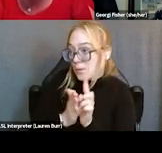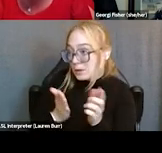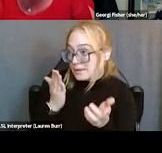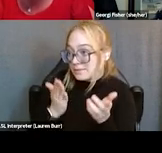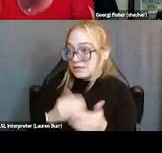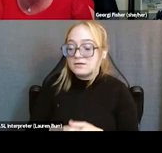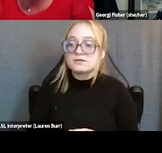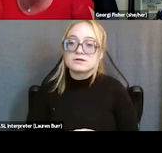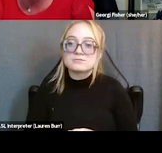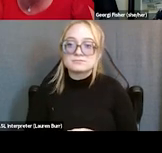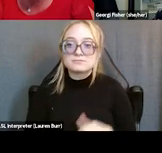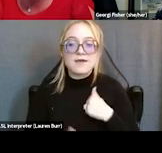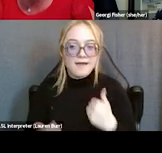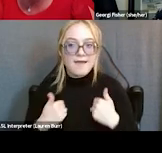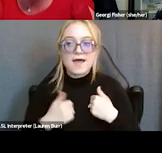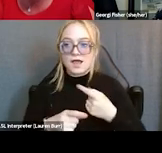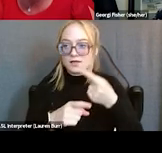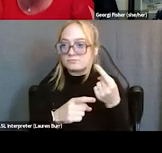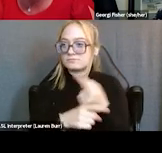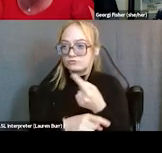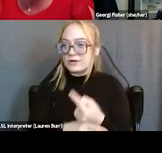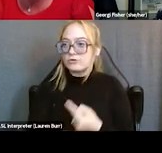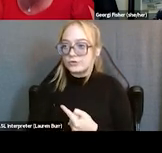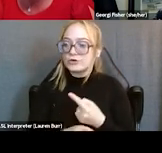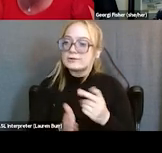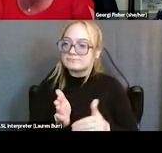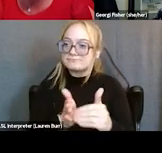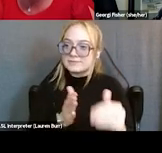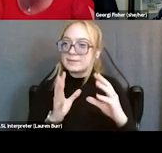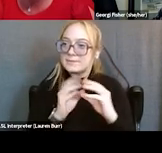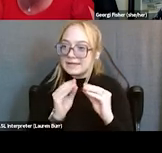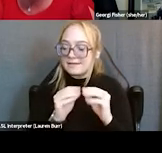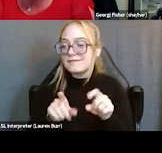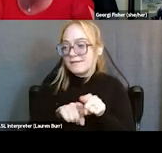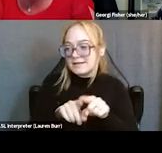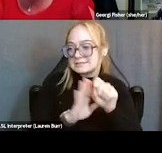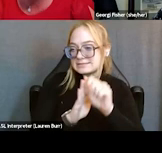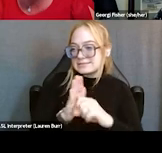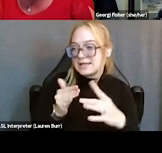I have a standing meeting as a state lead with SSA with our SSA area director's office with Millie.